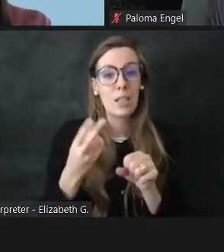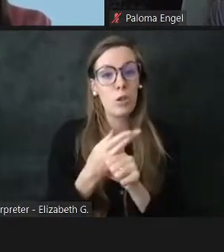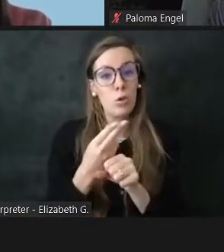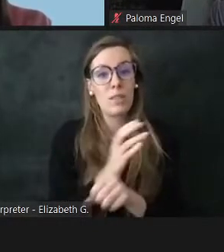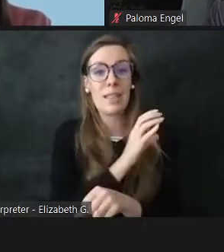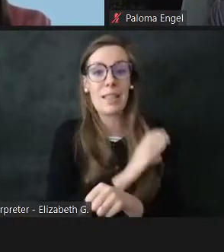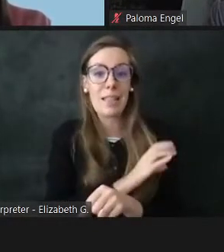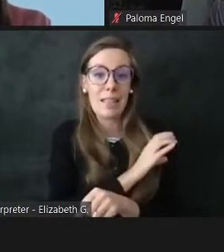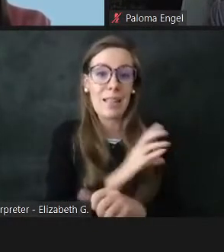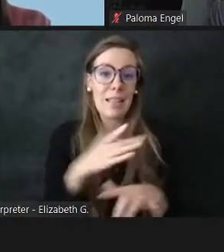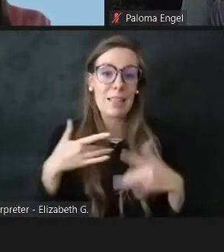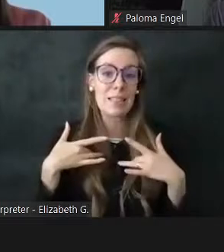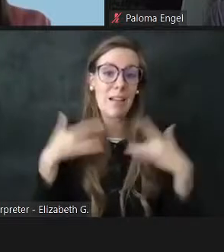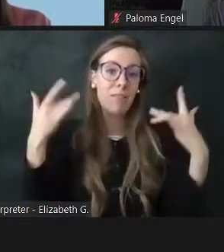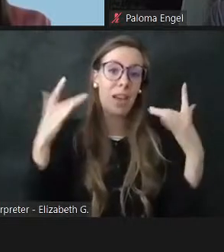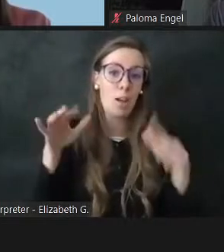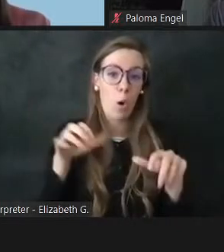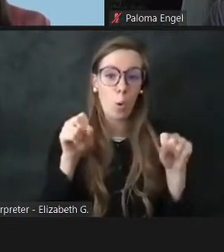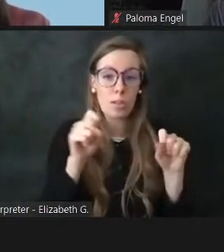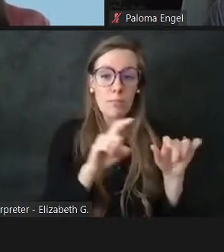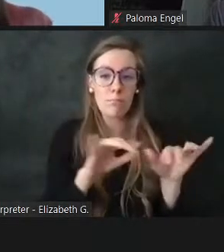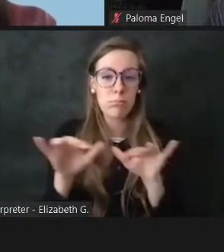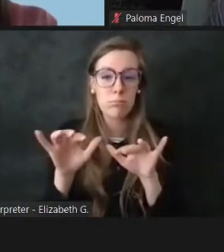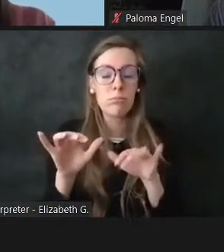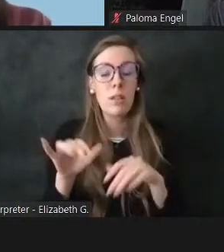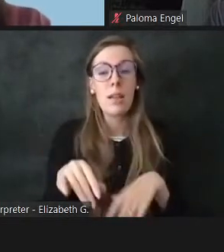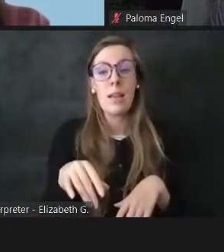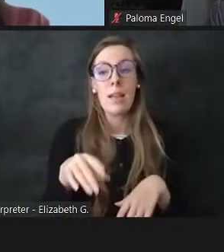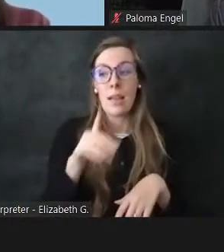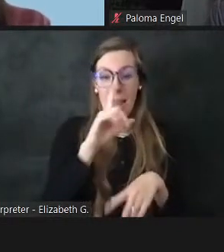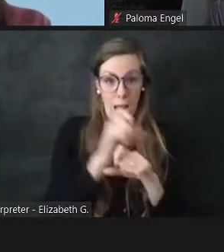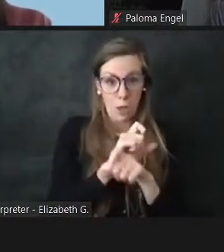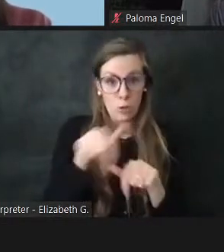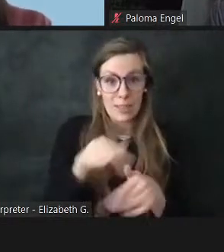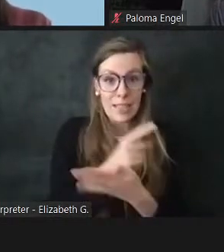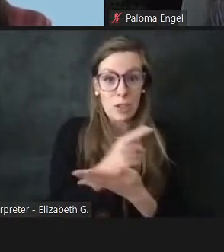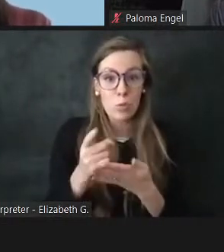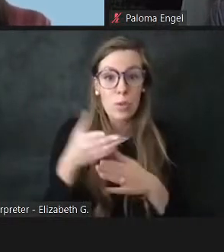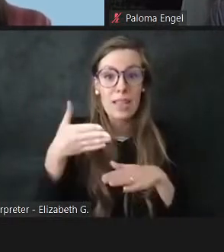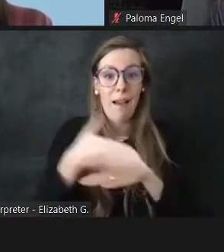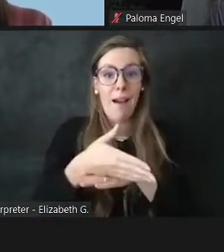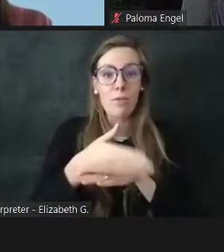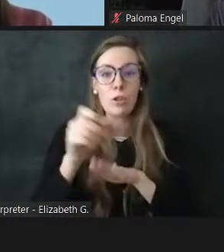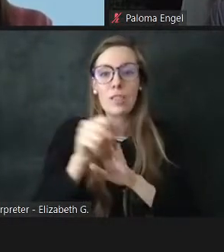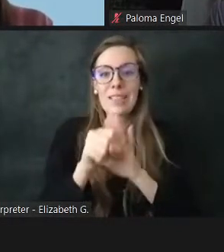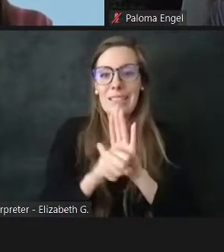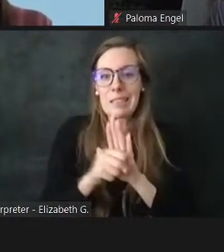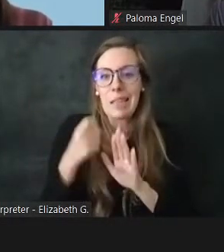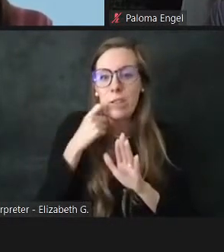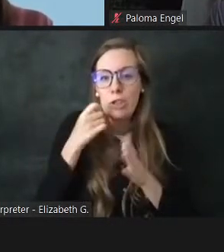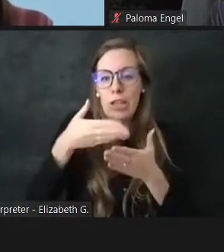doing events, in fact, this week after the state finished a contract,